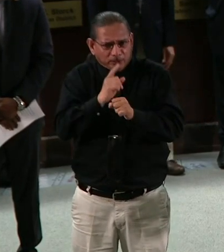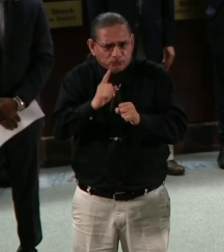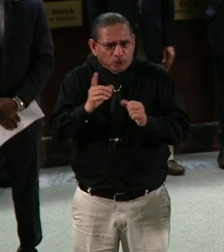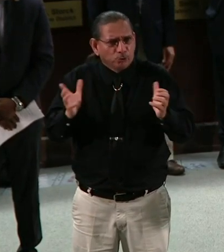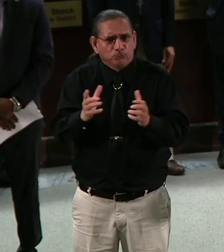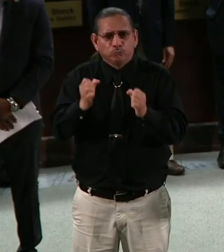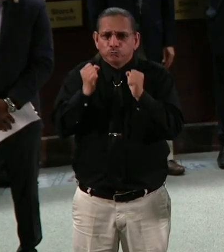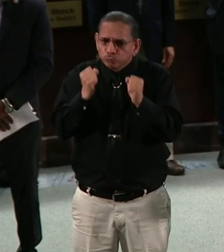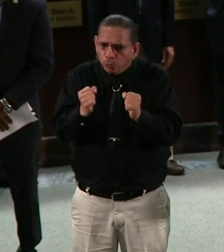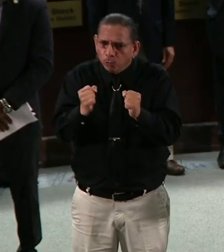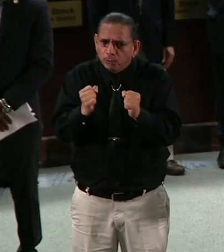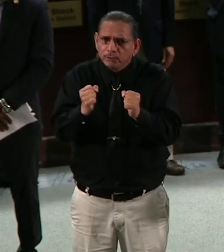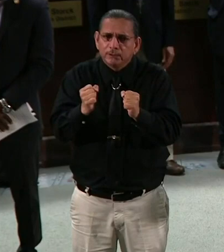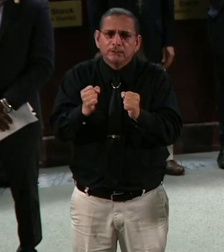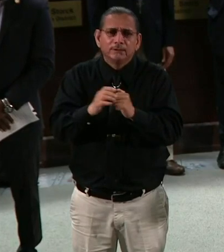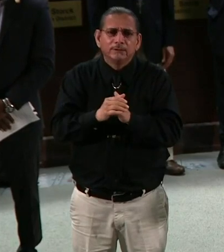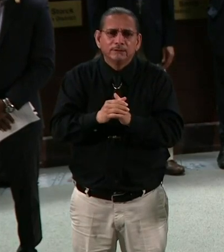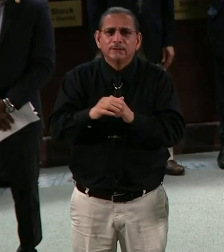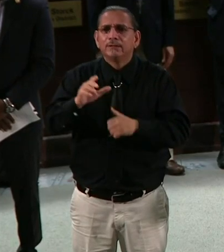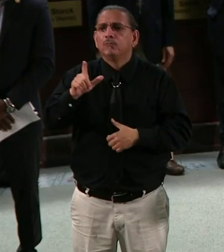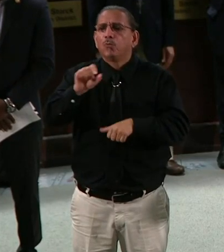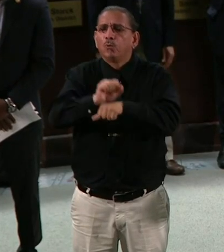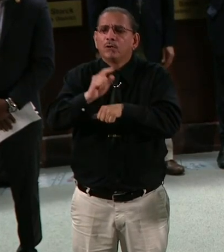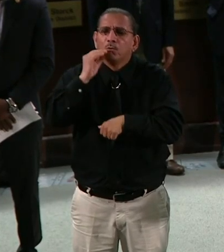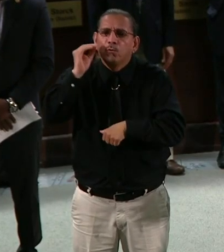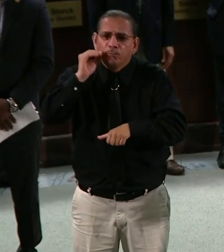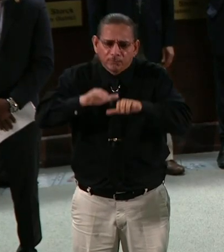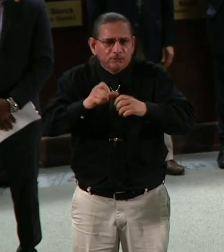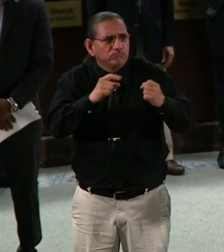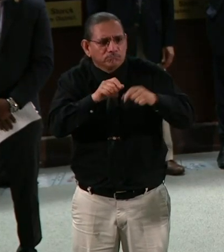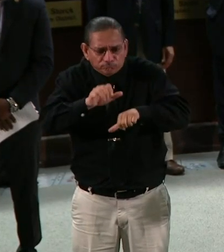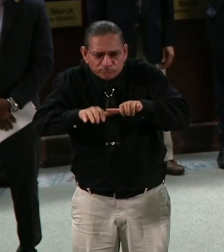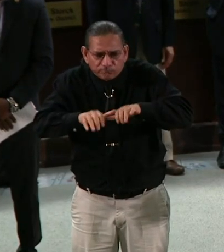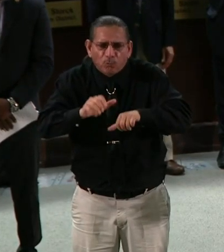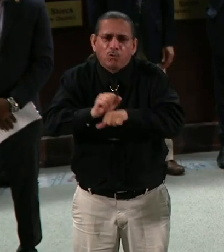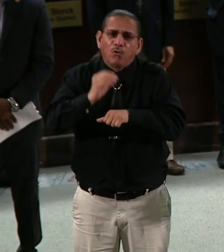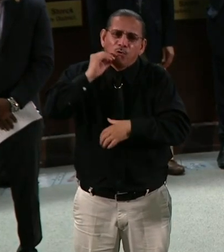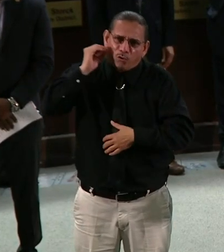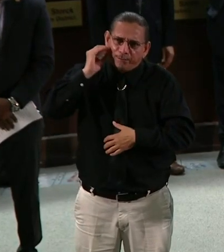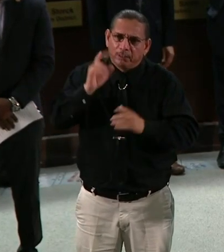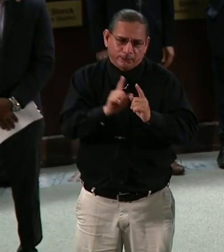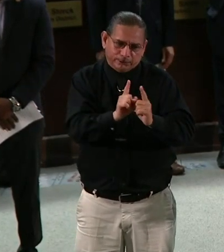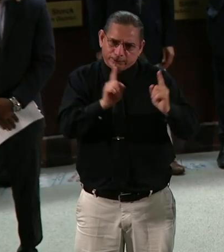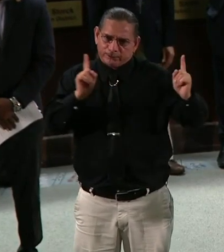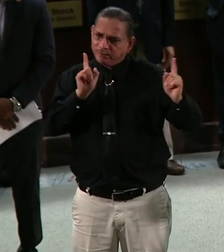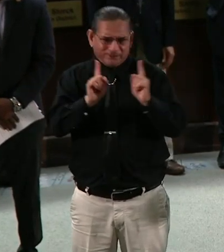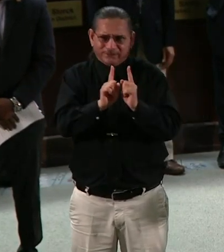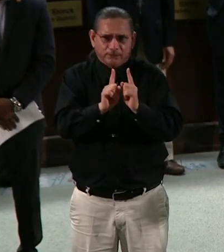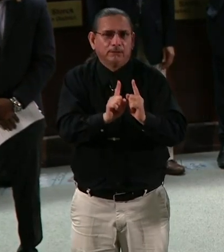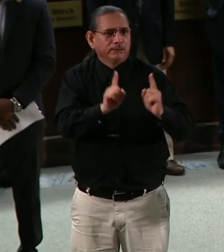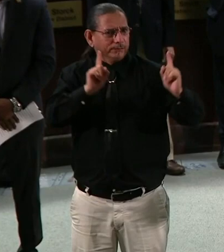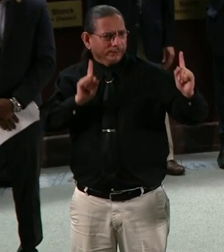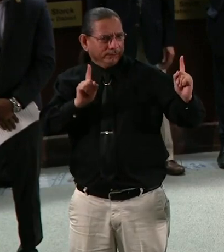STRONGLY ENCOURAGE TELEWORK. PEOPLE STILL NEED TO FOCUS ON